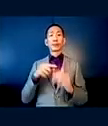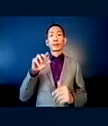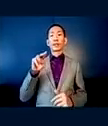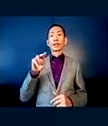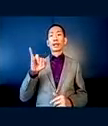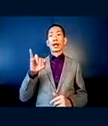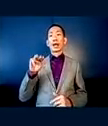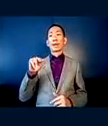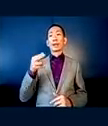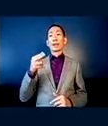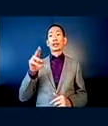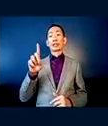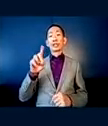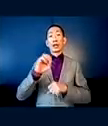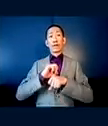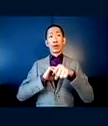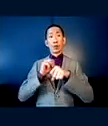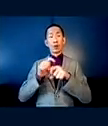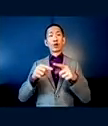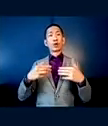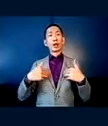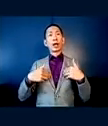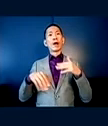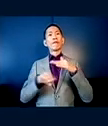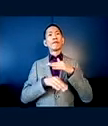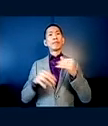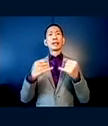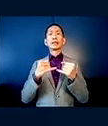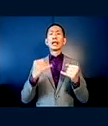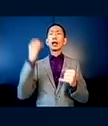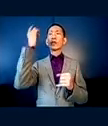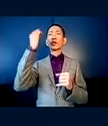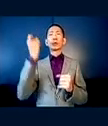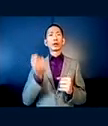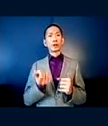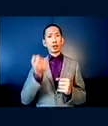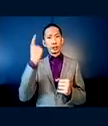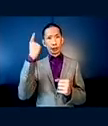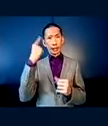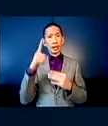LARGE FRAMEWORKS, FOR EXAMPLE, THE NIMHD FRAMEWORK, TO GET A